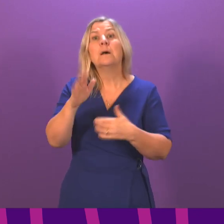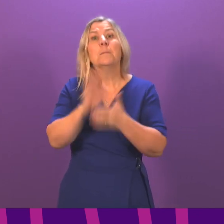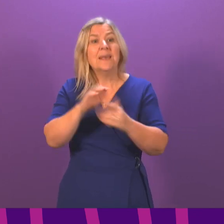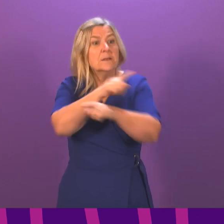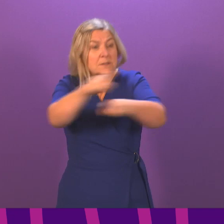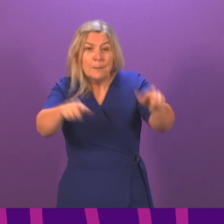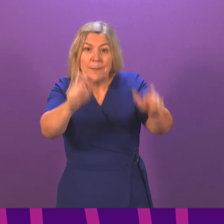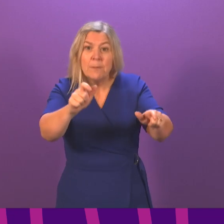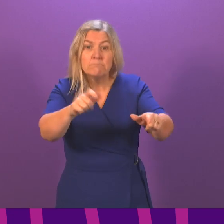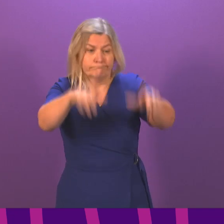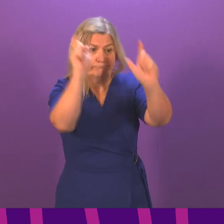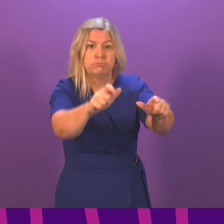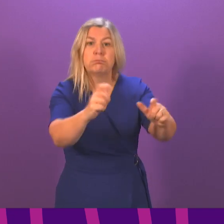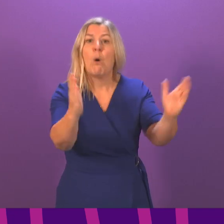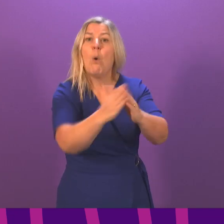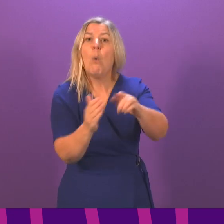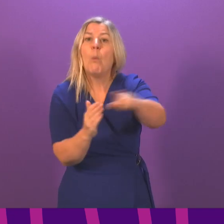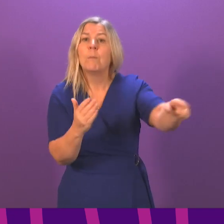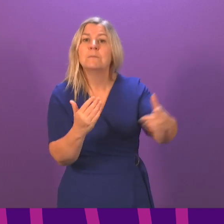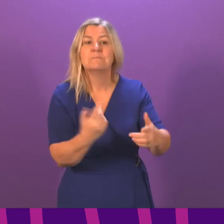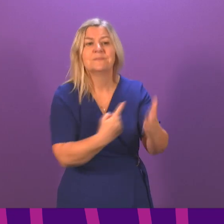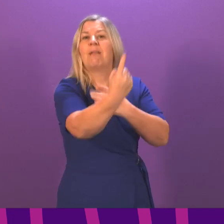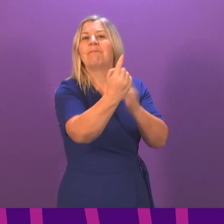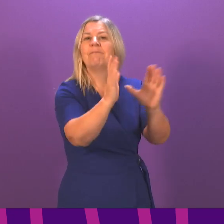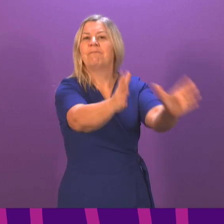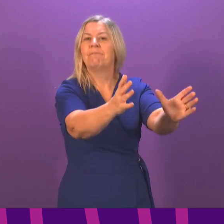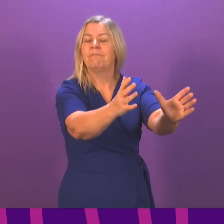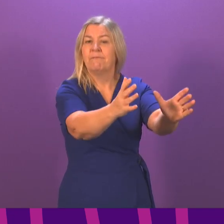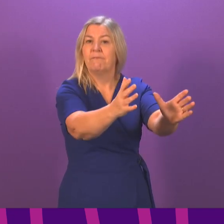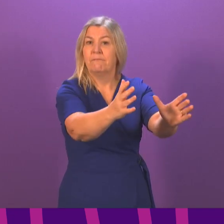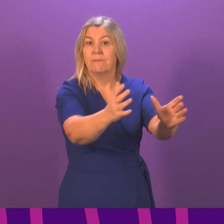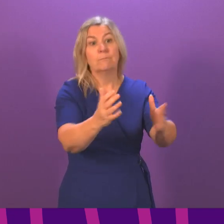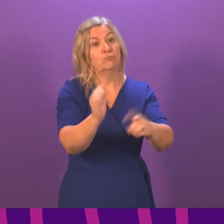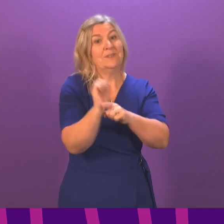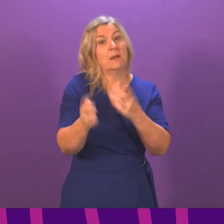and thus protecting the lives of others. What is the response from the Scottish Government?